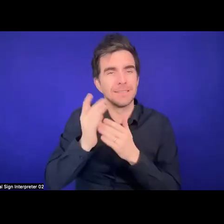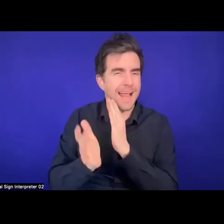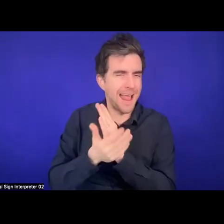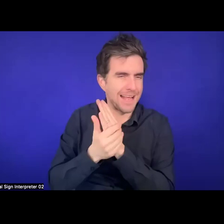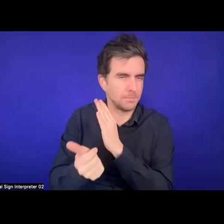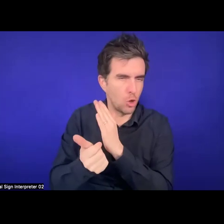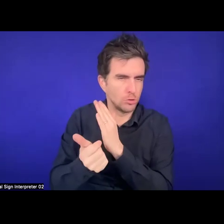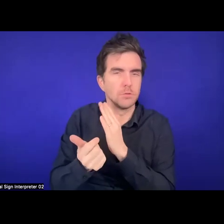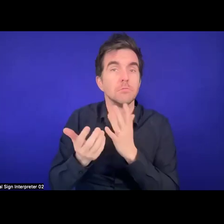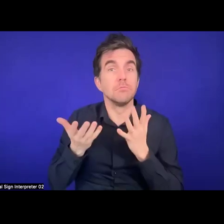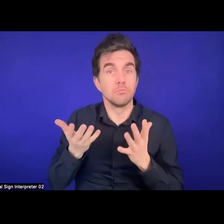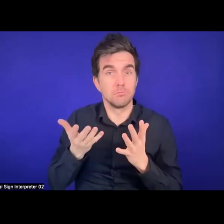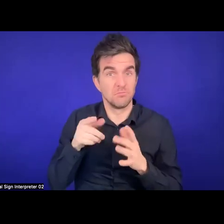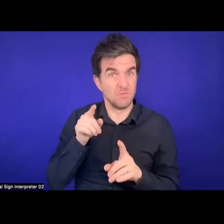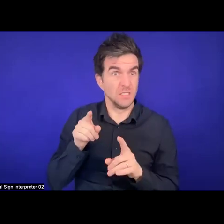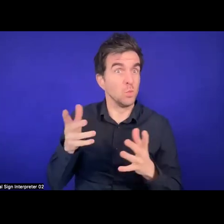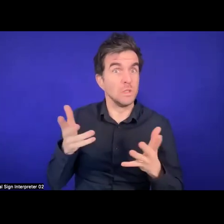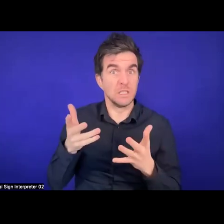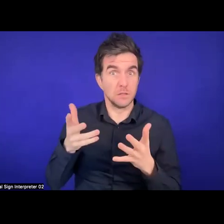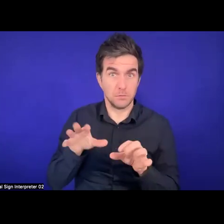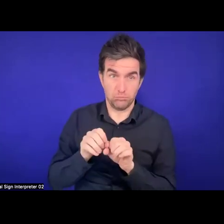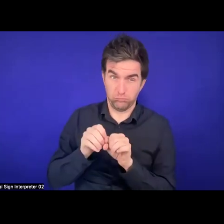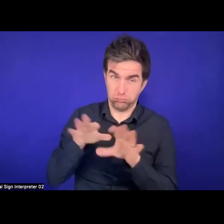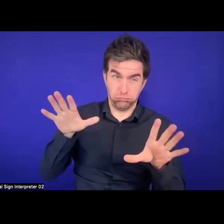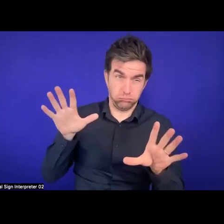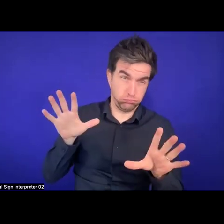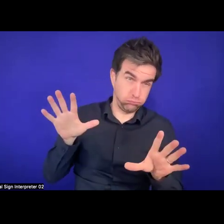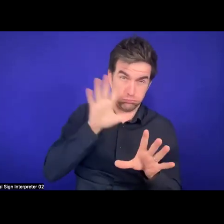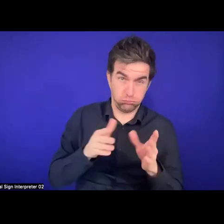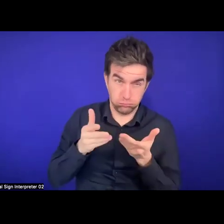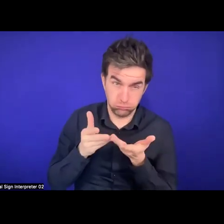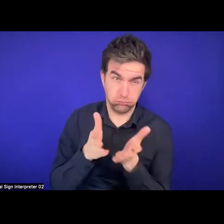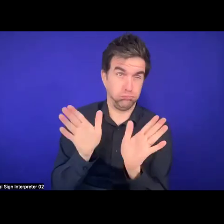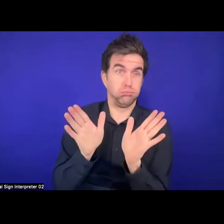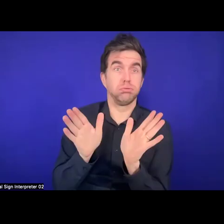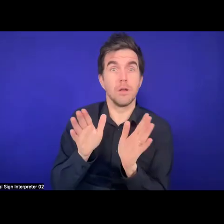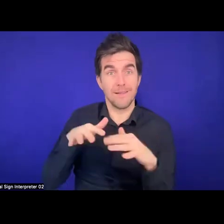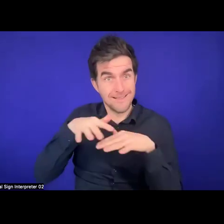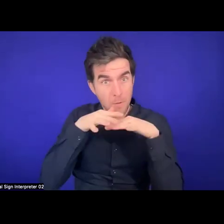analyses and provides scientific data relationing to national policies working very